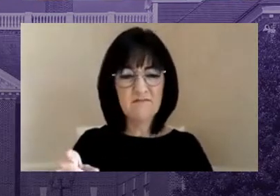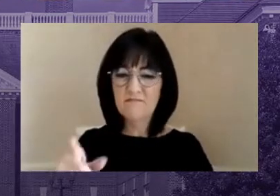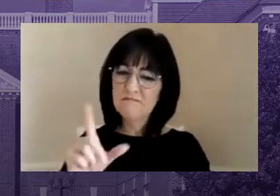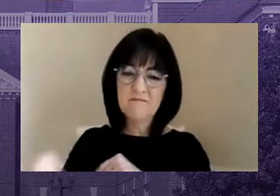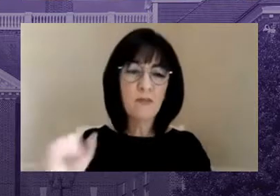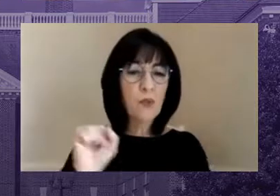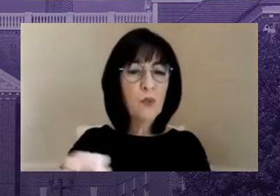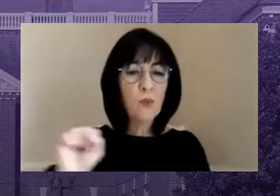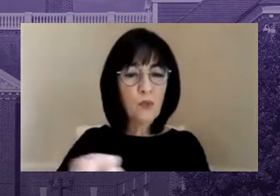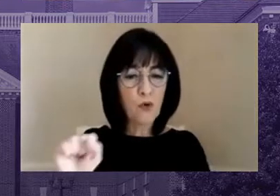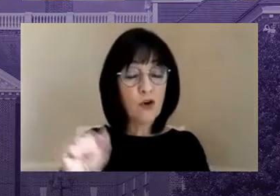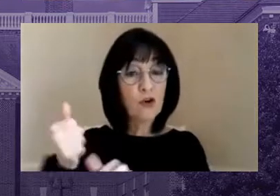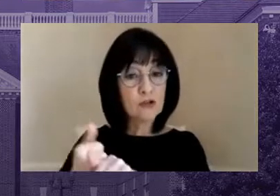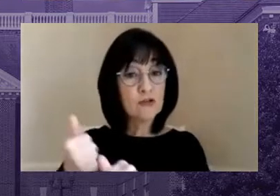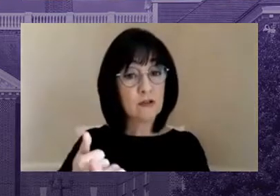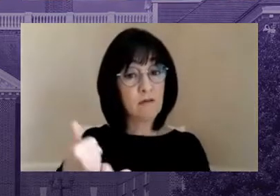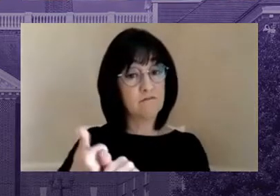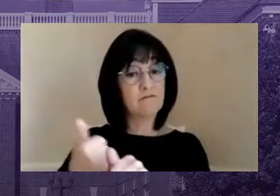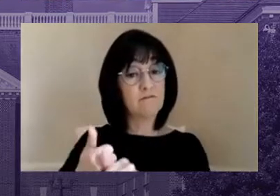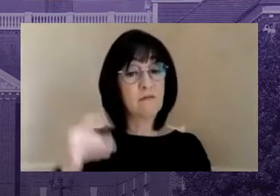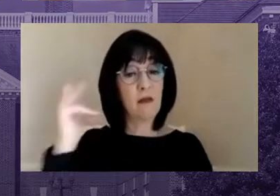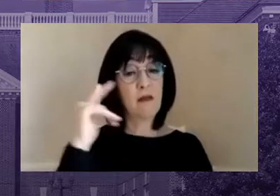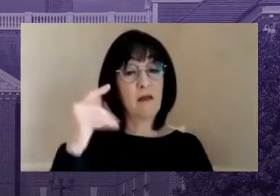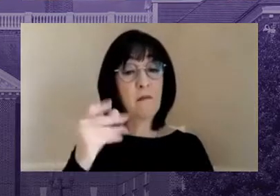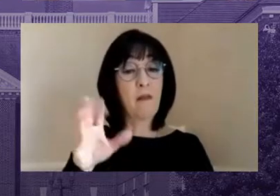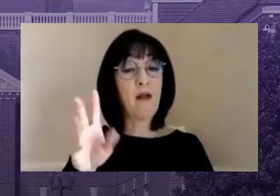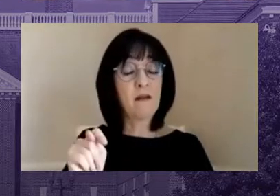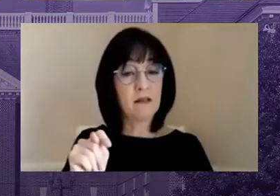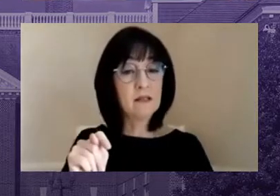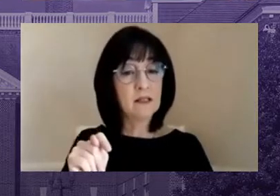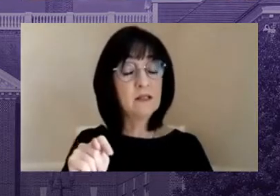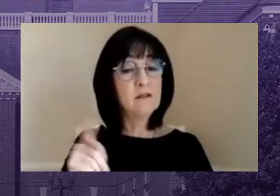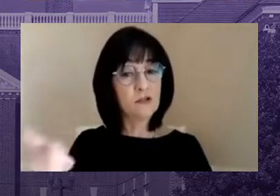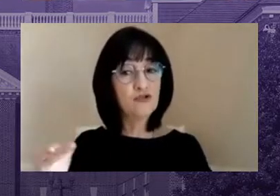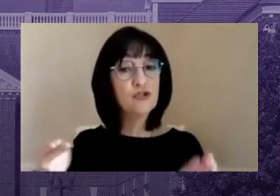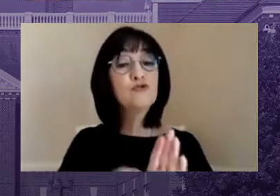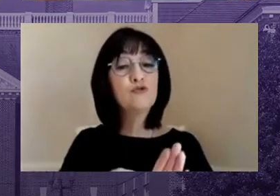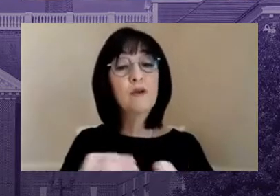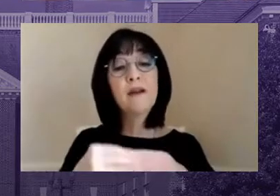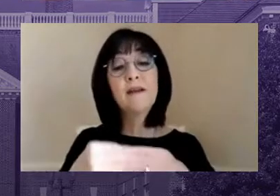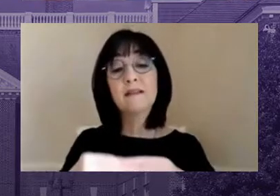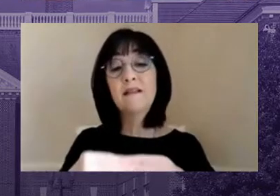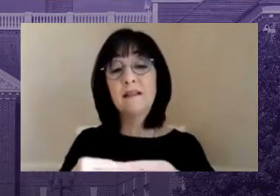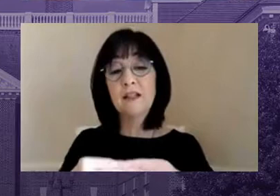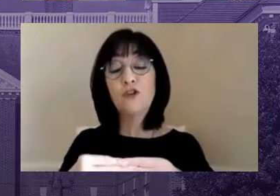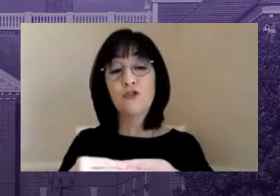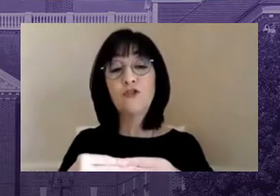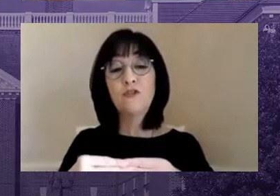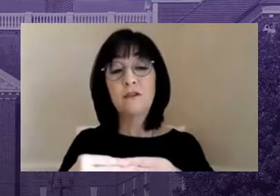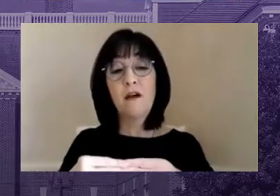pilot and, and she came in as a leader of the guard to replace another legend, if you will, and,